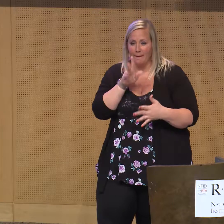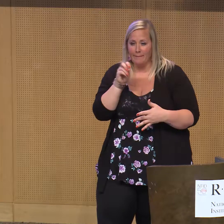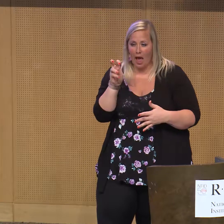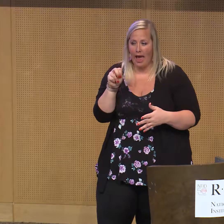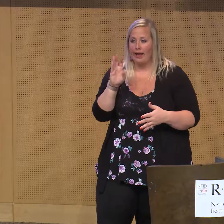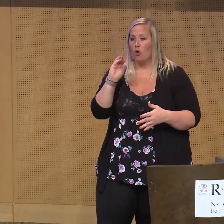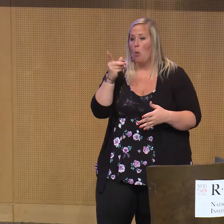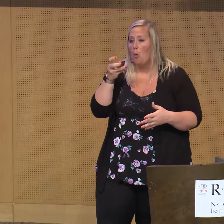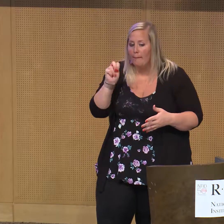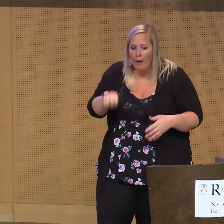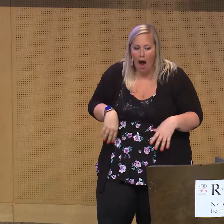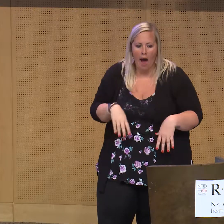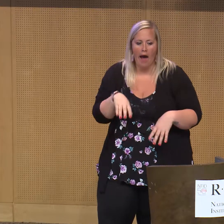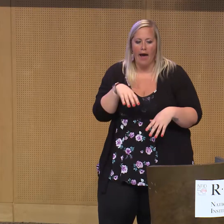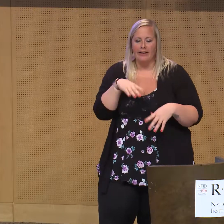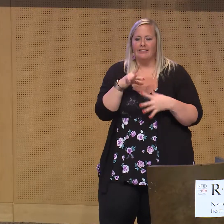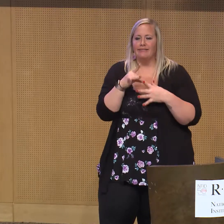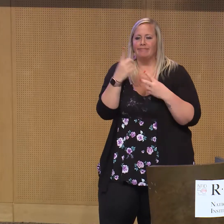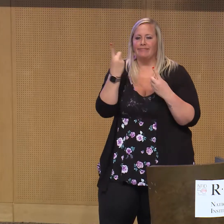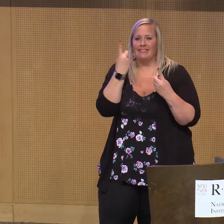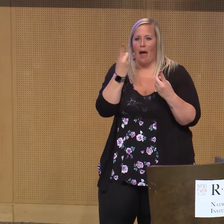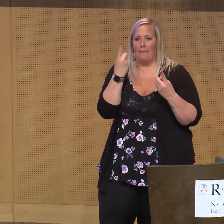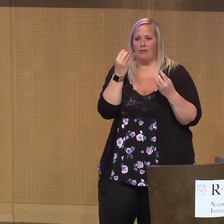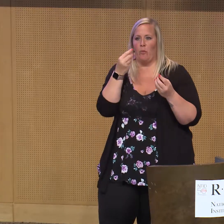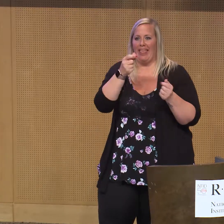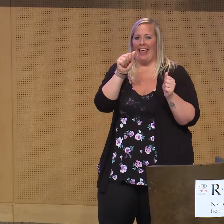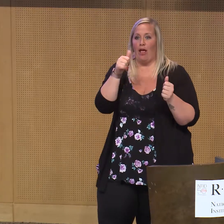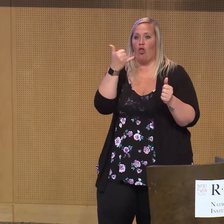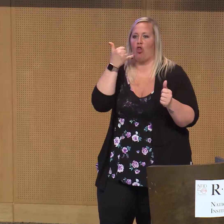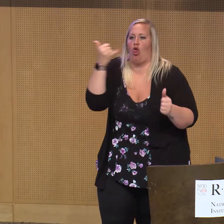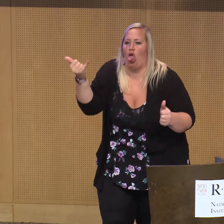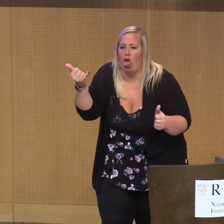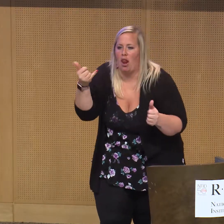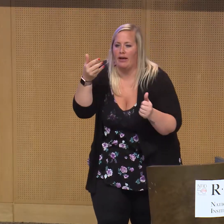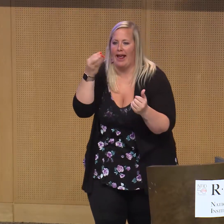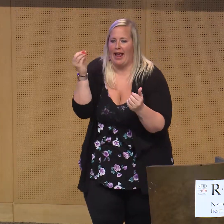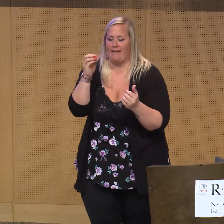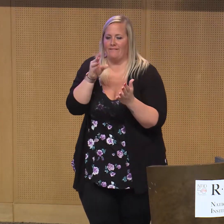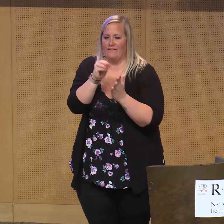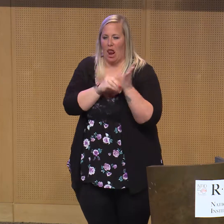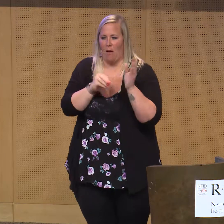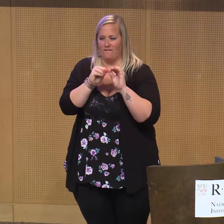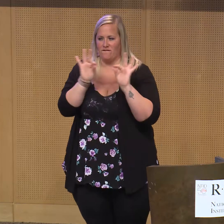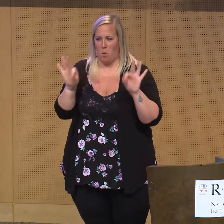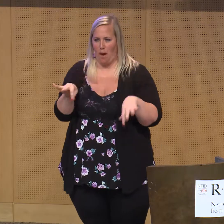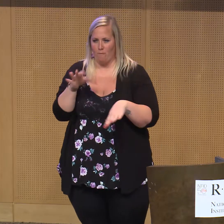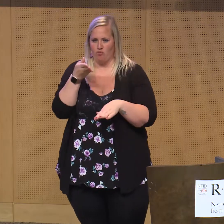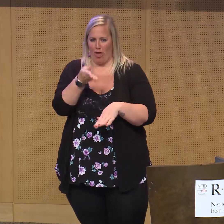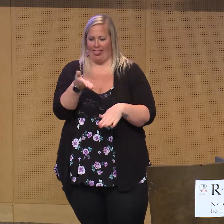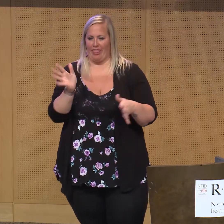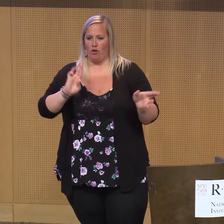like clicking on a button or using a coupon or having the customer call the client.